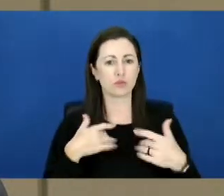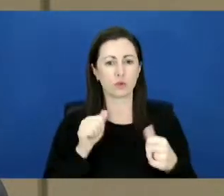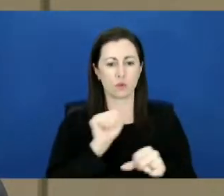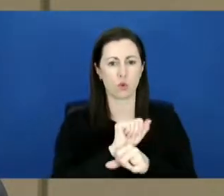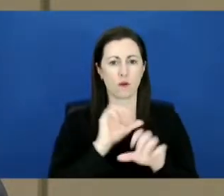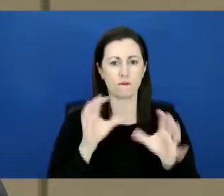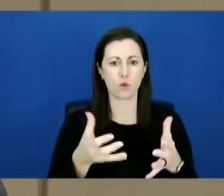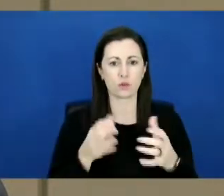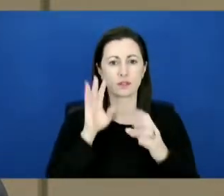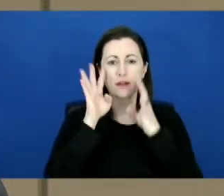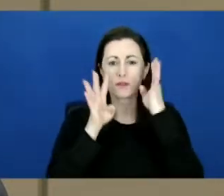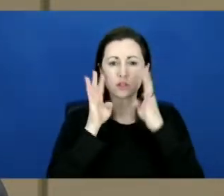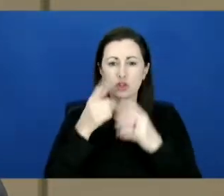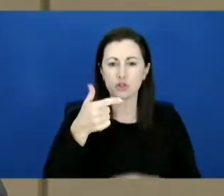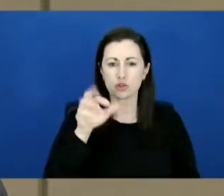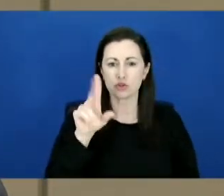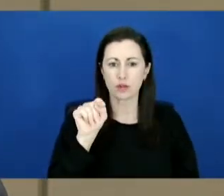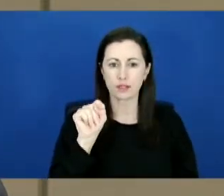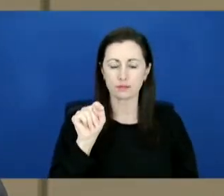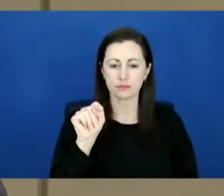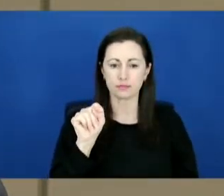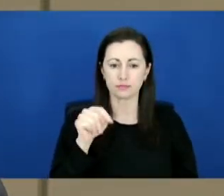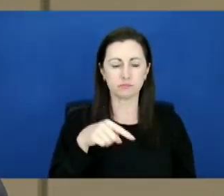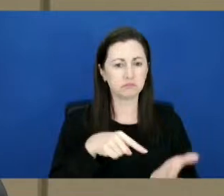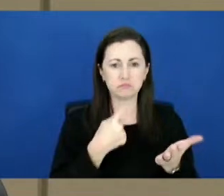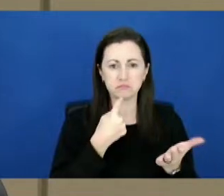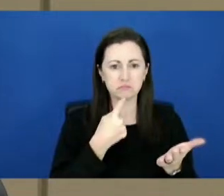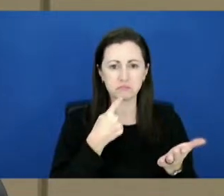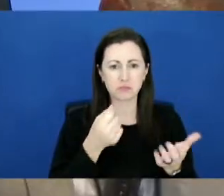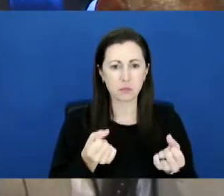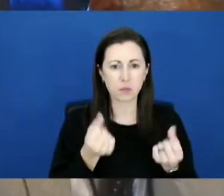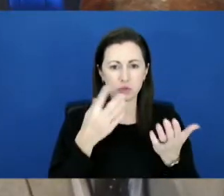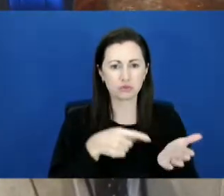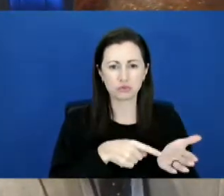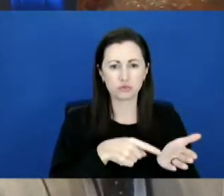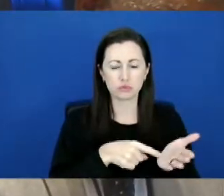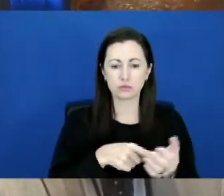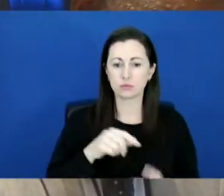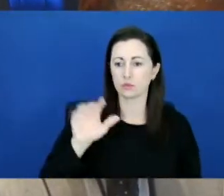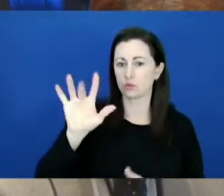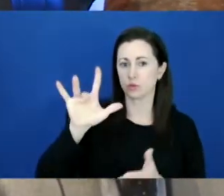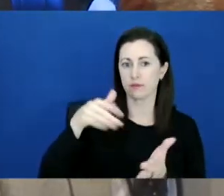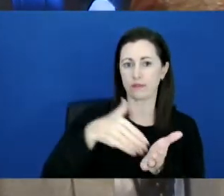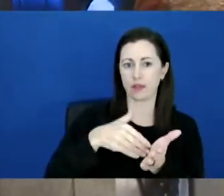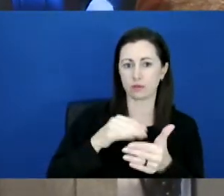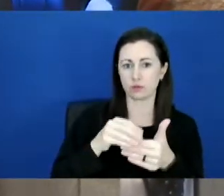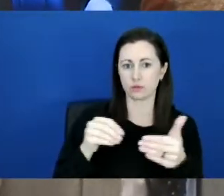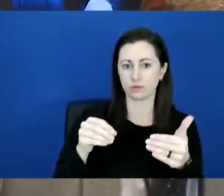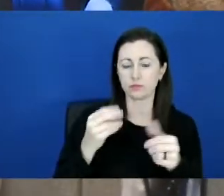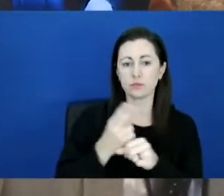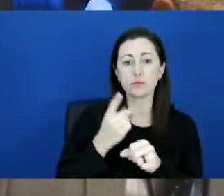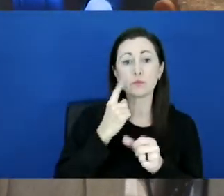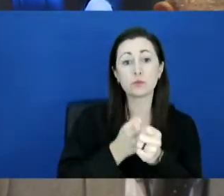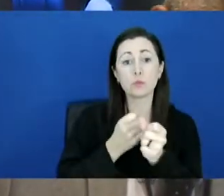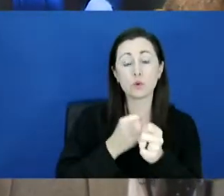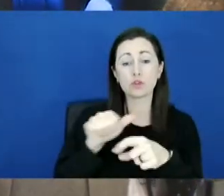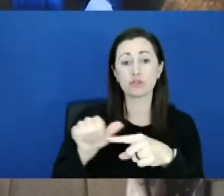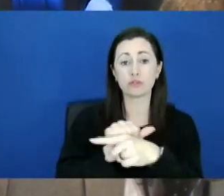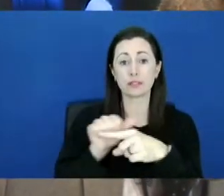I'M CONCERNED ABOUT WORKFORCE INNOVATIONS